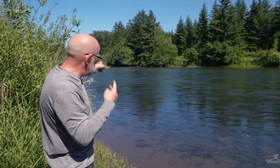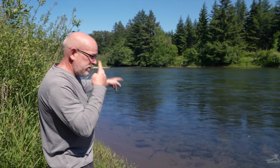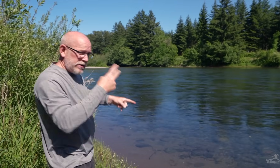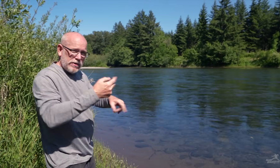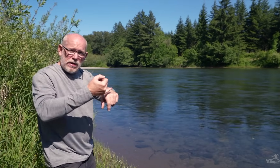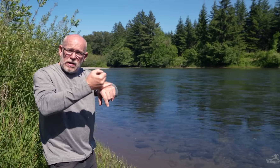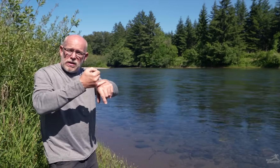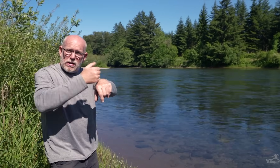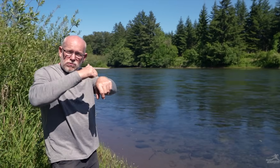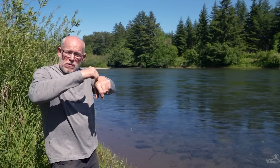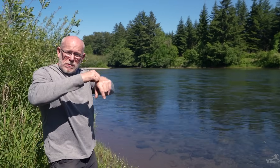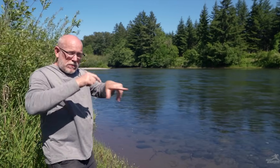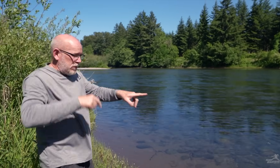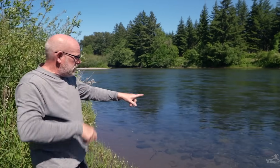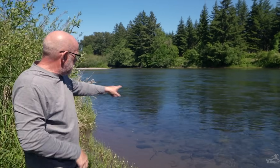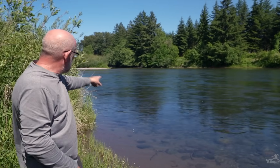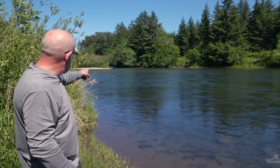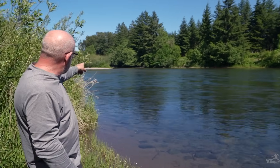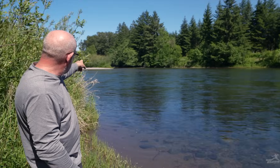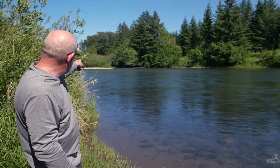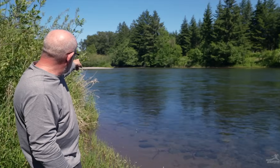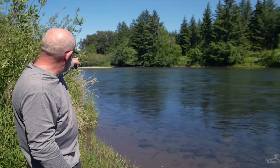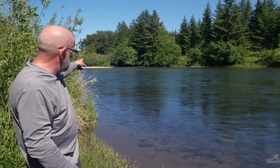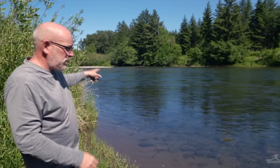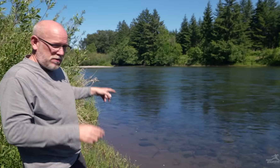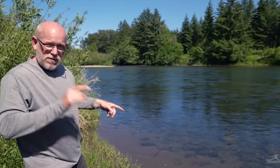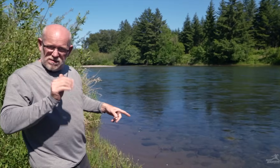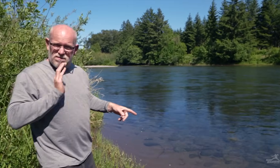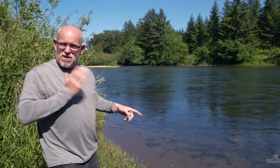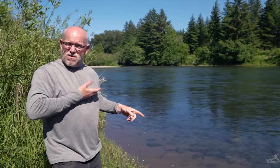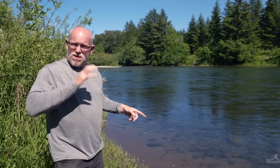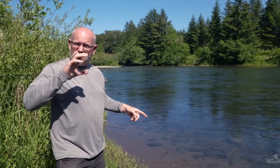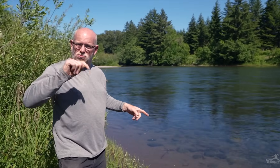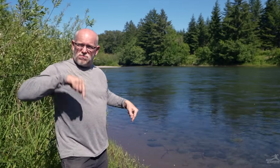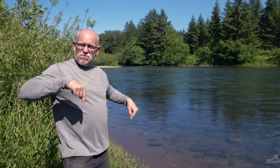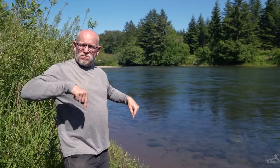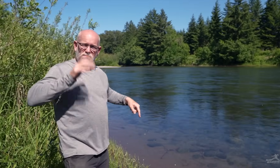See the little island over there? That’s part of Camp Taloali’s property too.